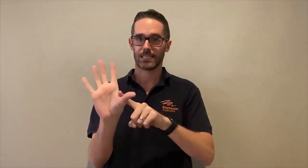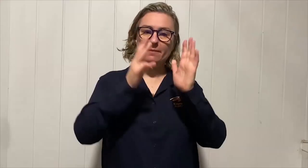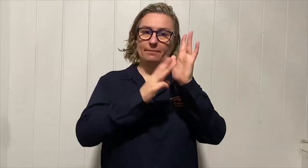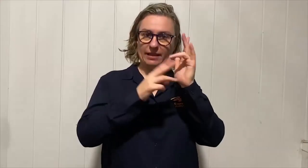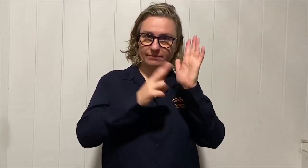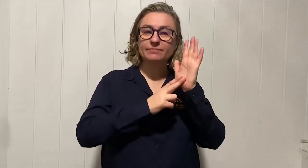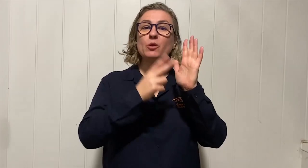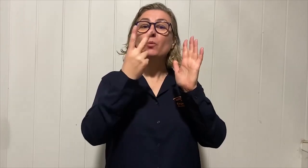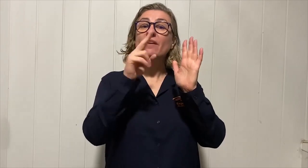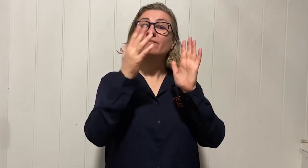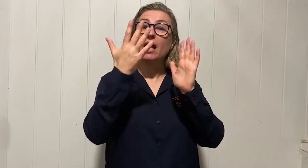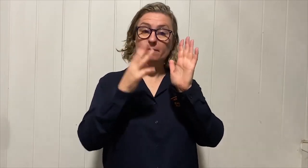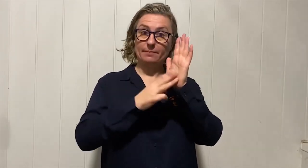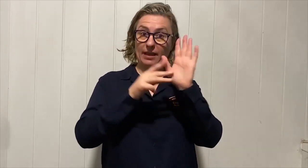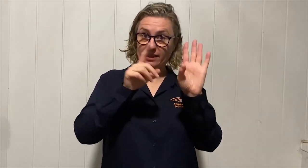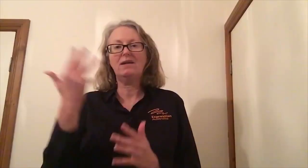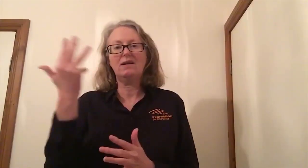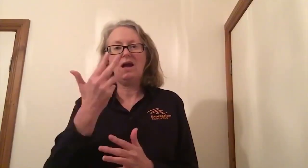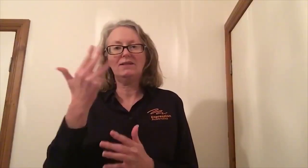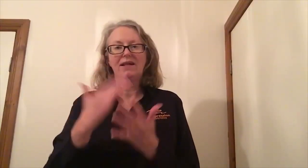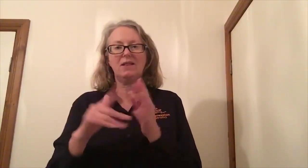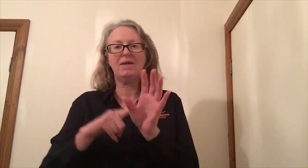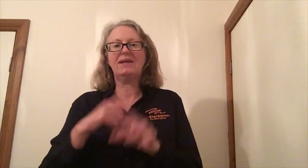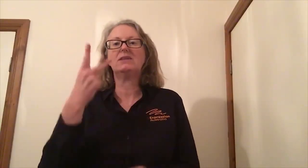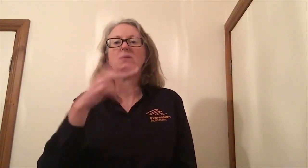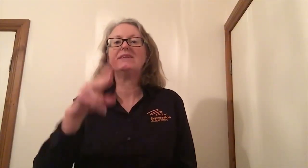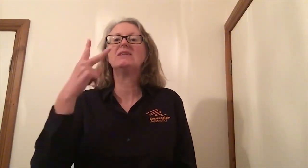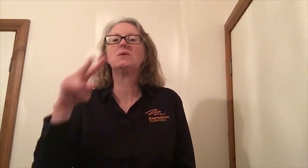Today is Monday 25th May. 19th May 2020.